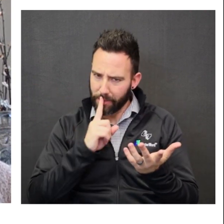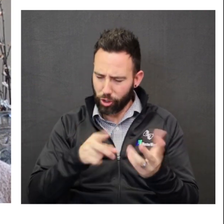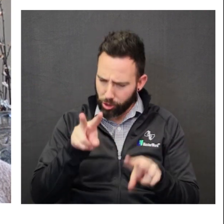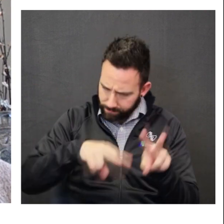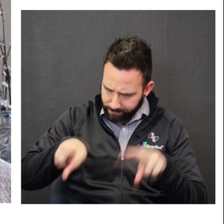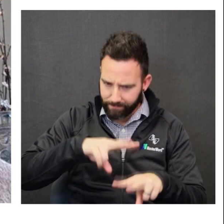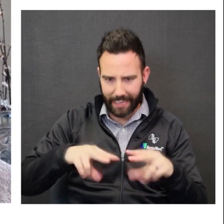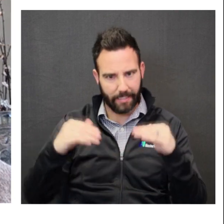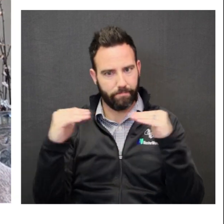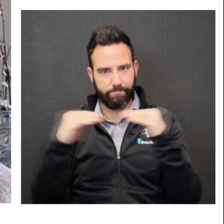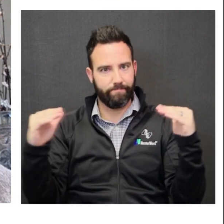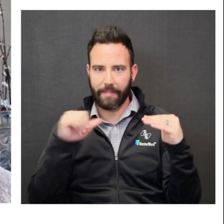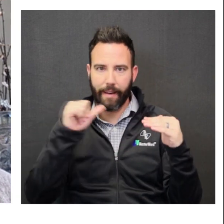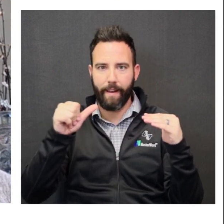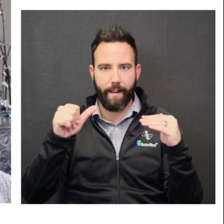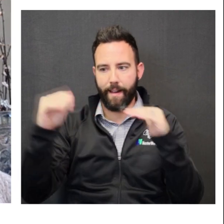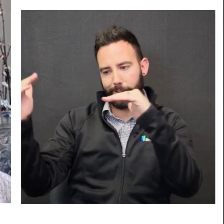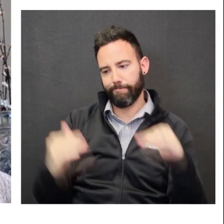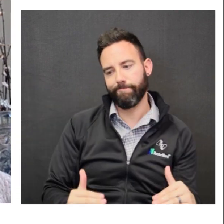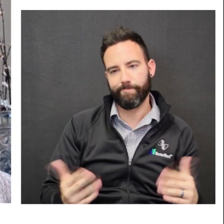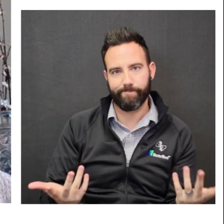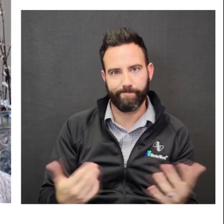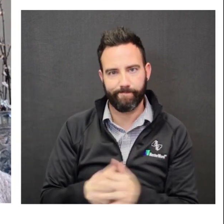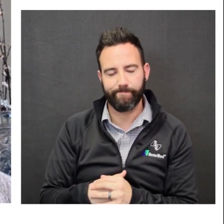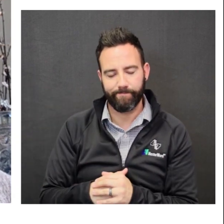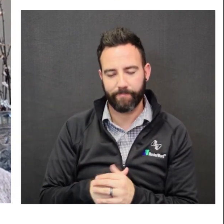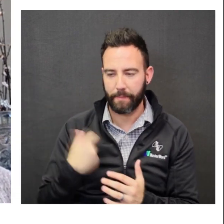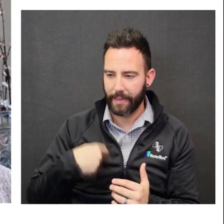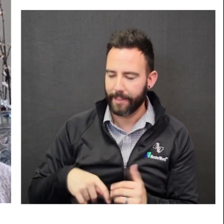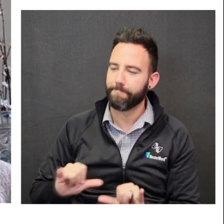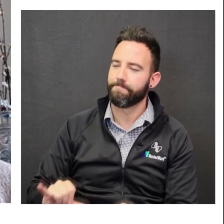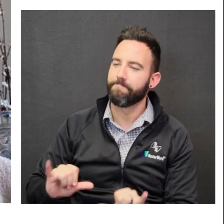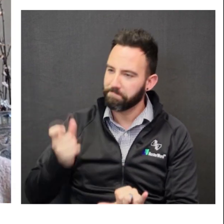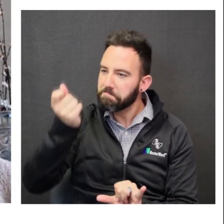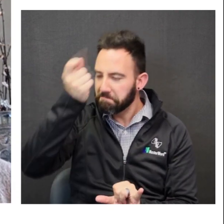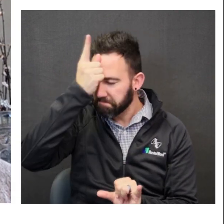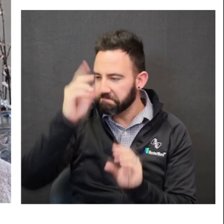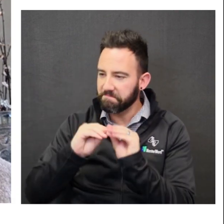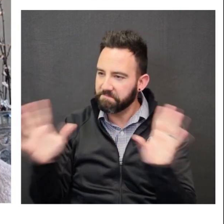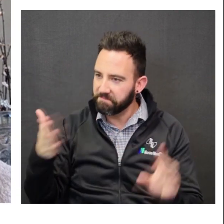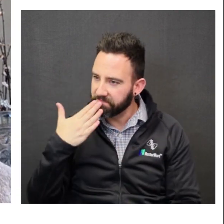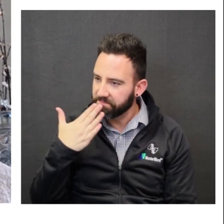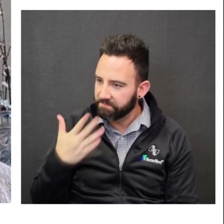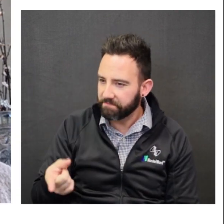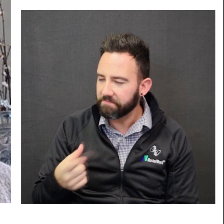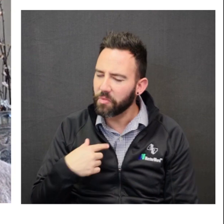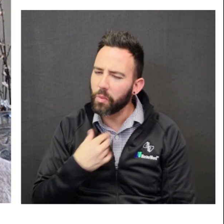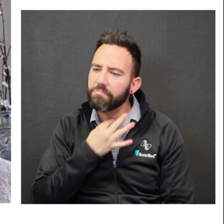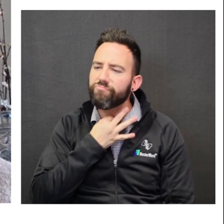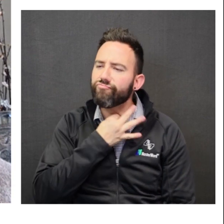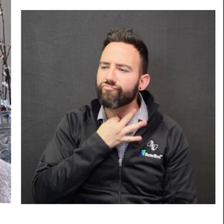But, yeah, it's gonna be a continued part of the landscape. That makes a lot of sense, and, and what are you thoughts on